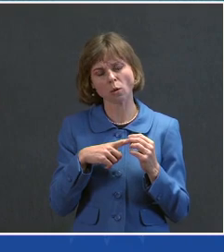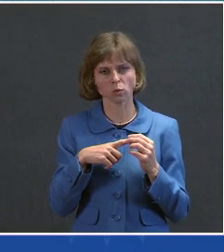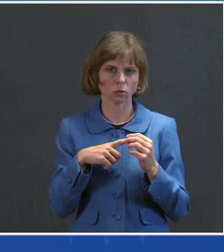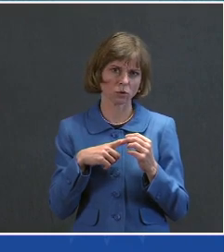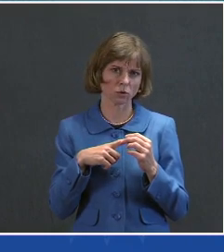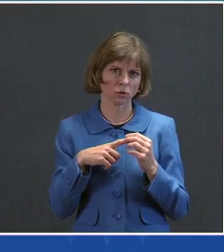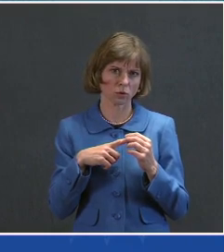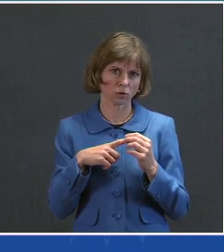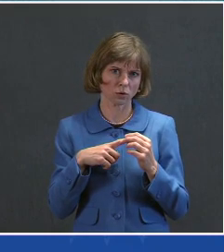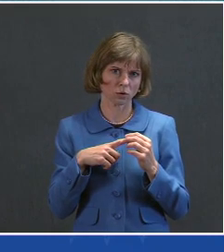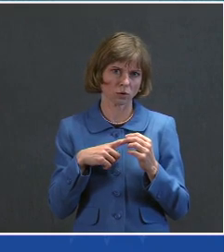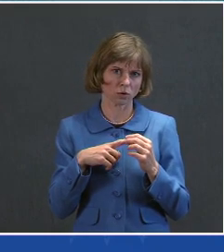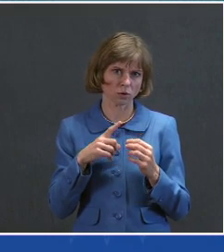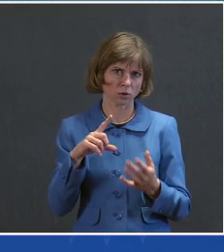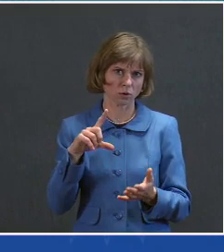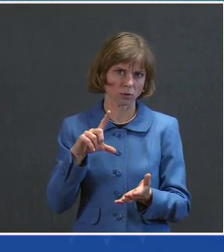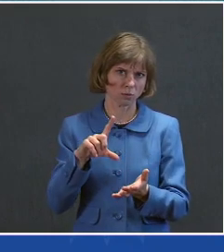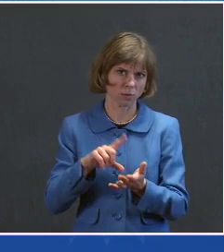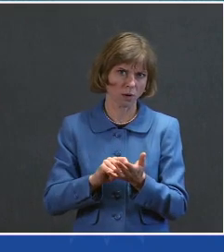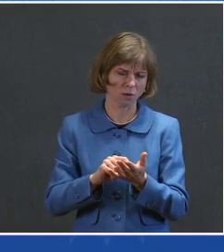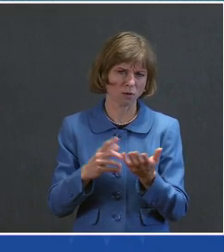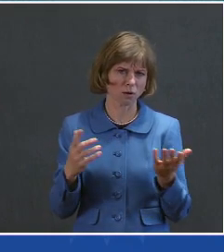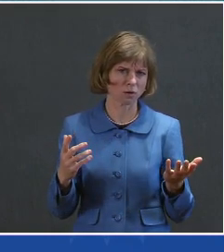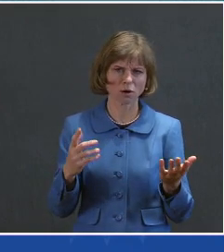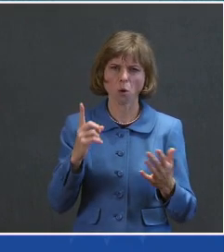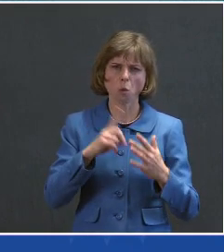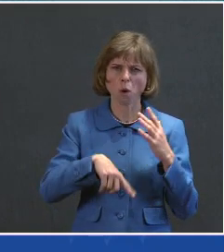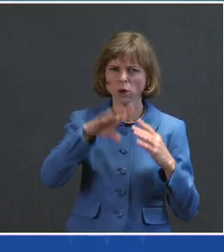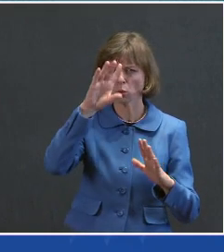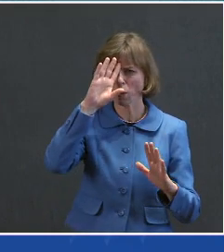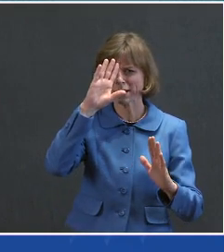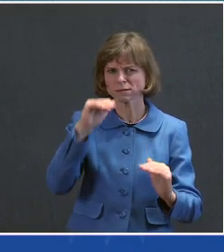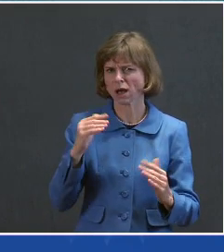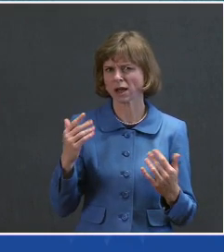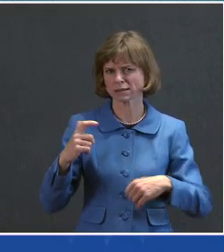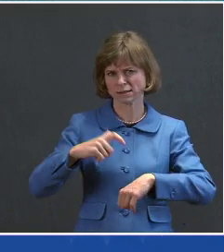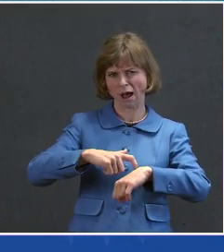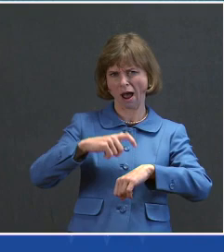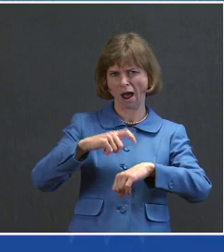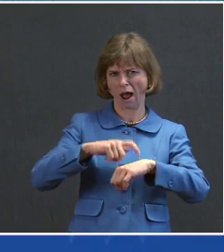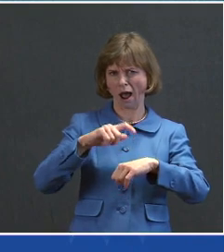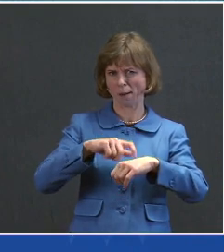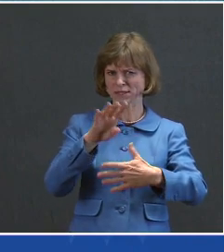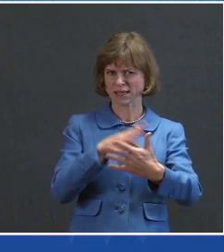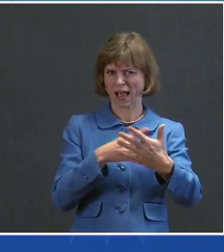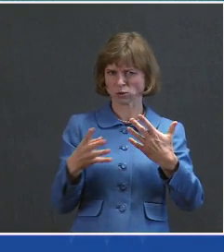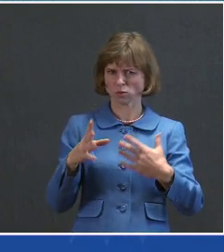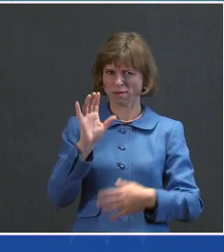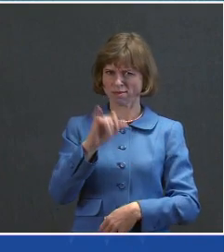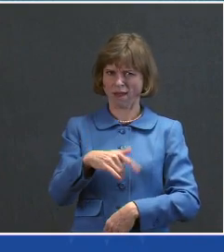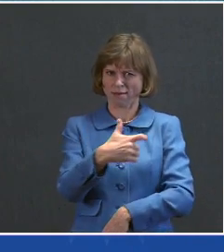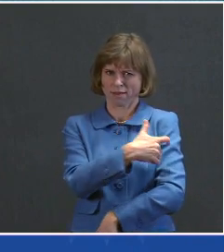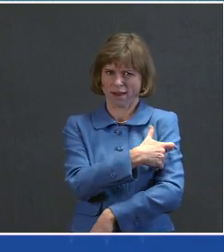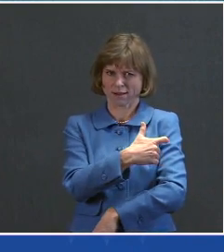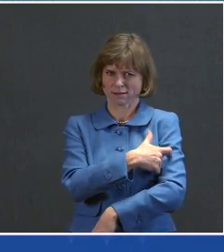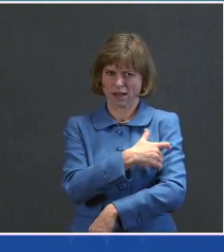Can we expect -- and, you know, what is the timeline by when we can expect the first vaccine to roll off of the lines of Merck's facilities?